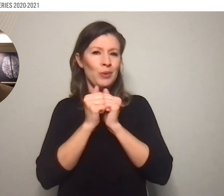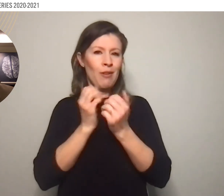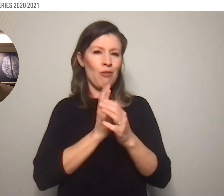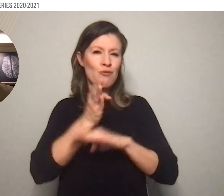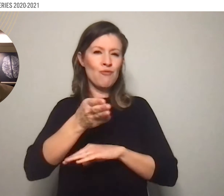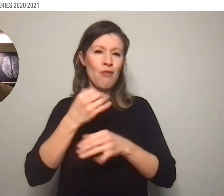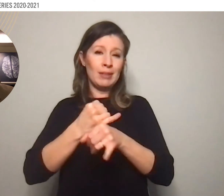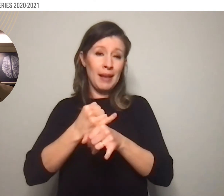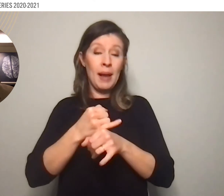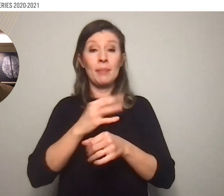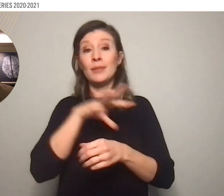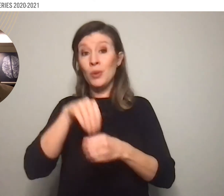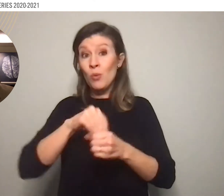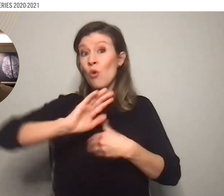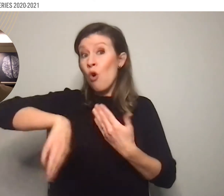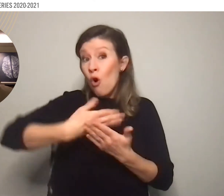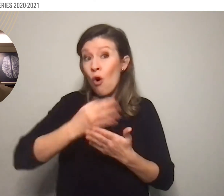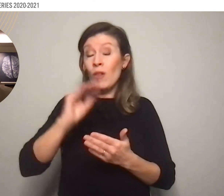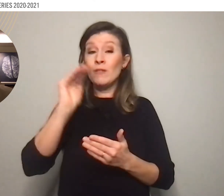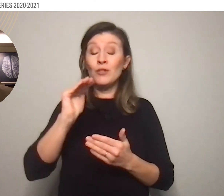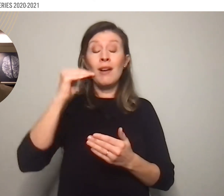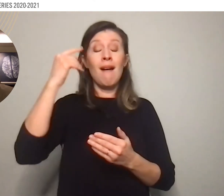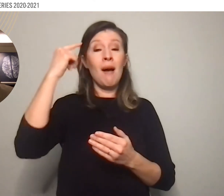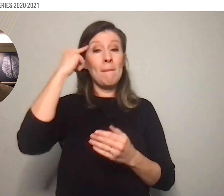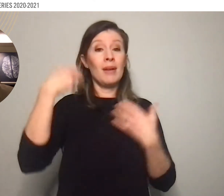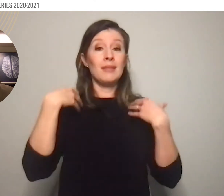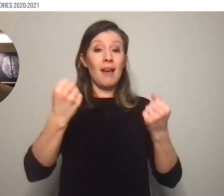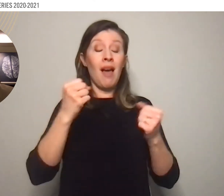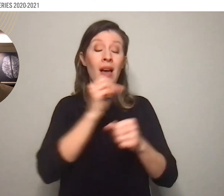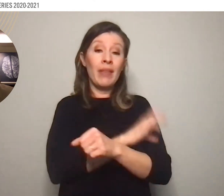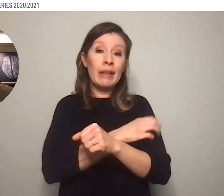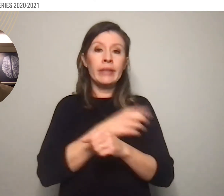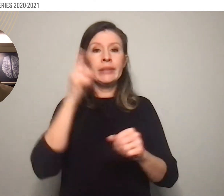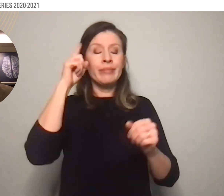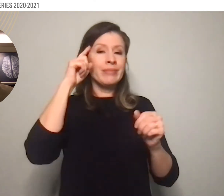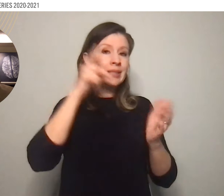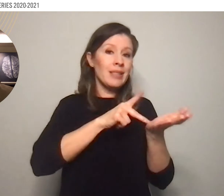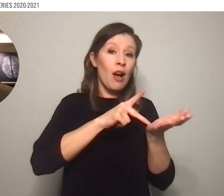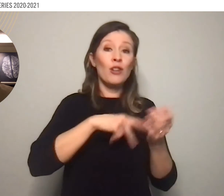campus, including all of child child and mental health clinics from psychiatry and pediatrics